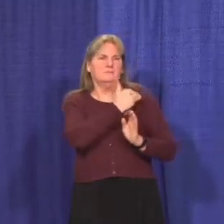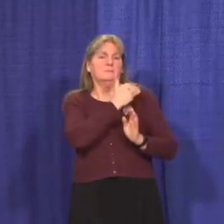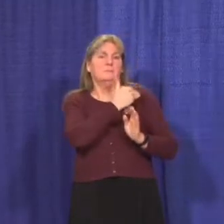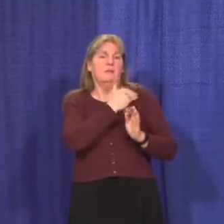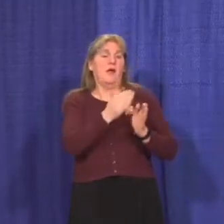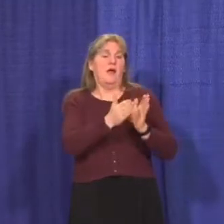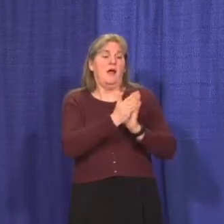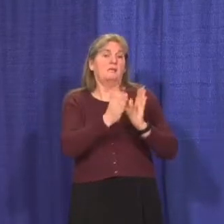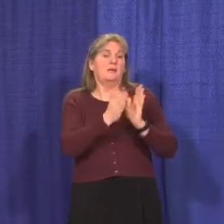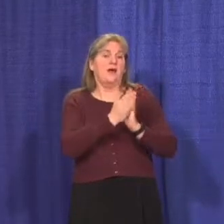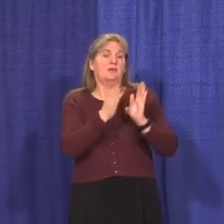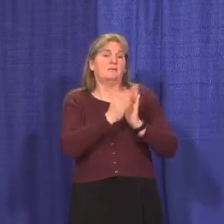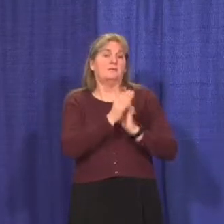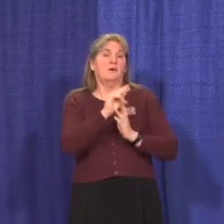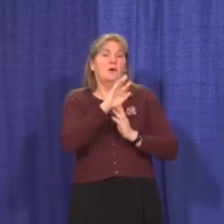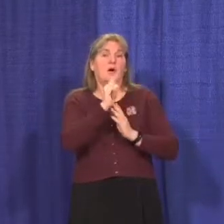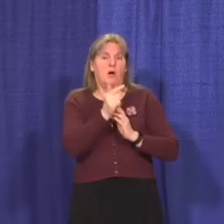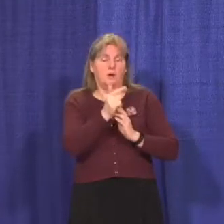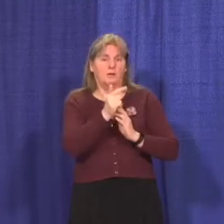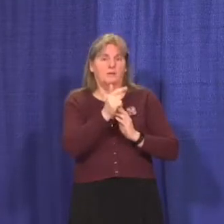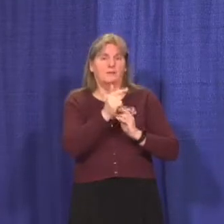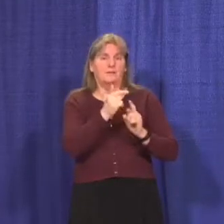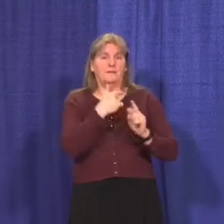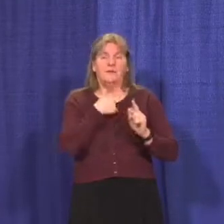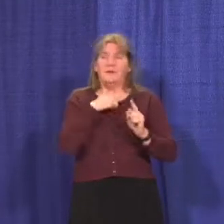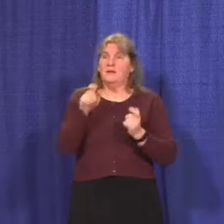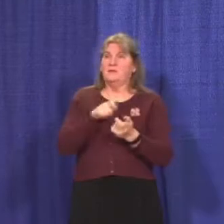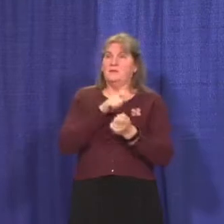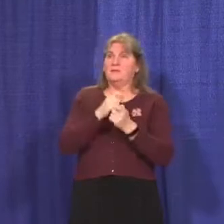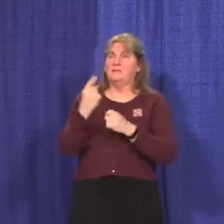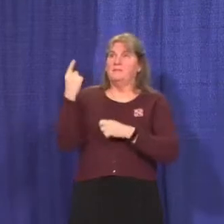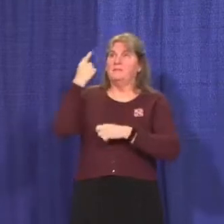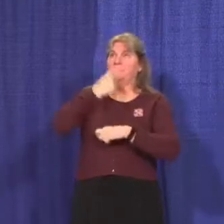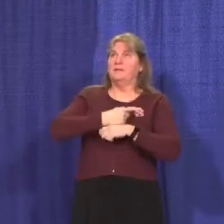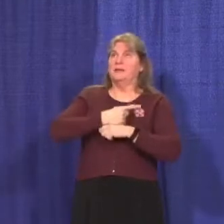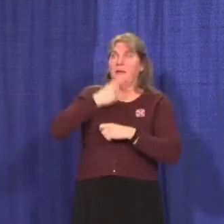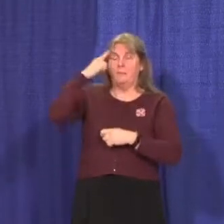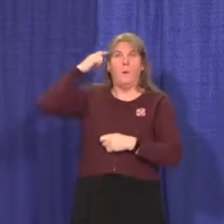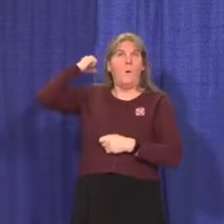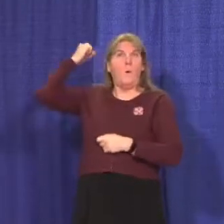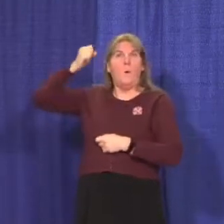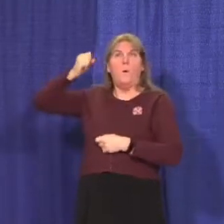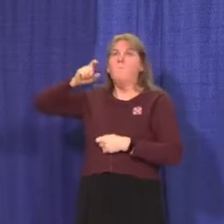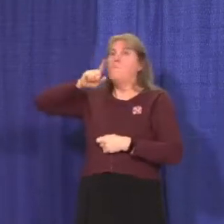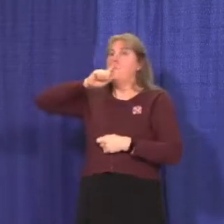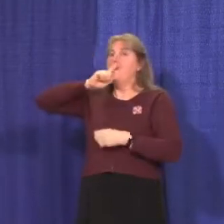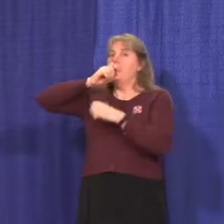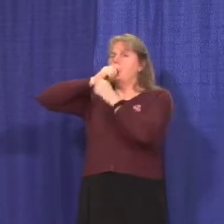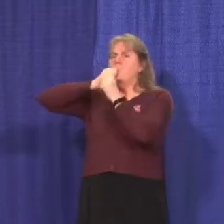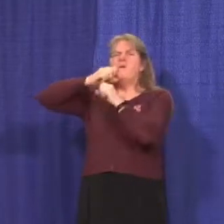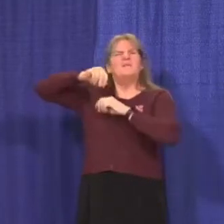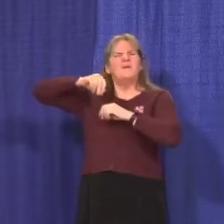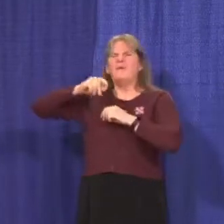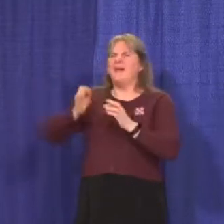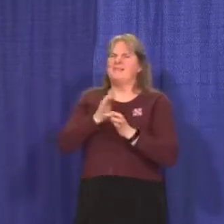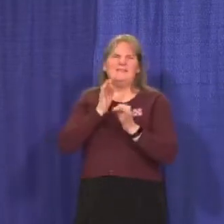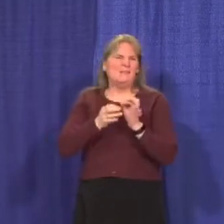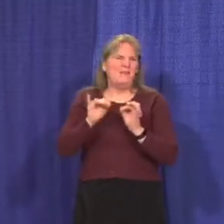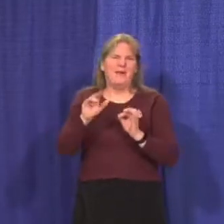It's not like I have a day in my head I'm withholding and it's not that simple. There is lots of moving pieces